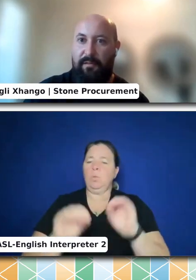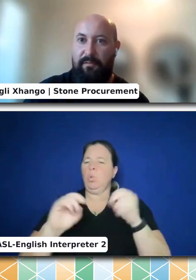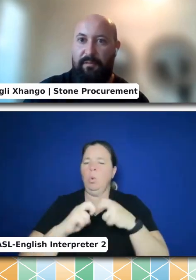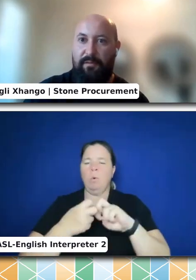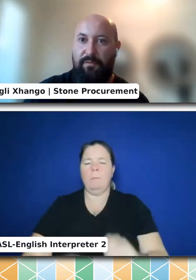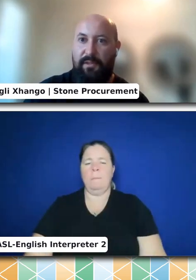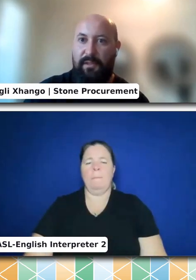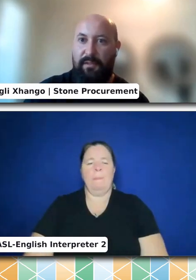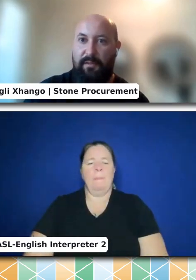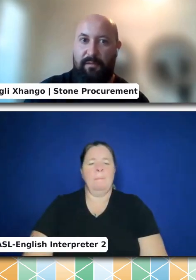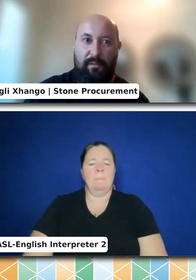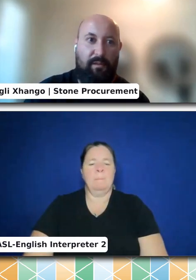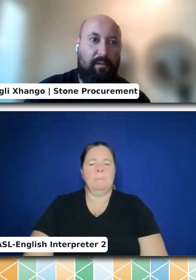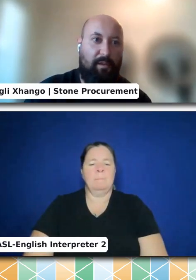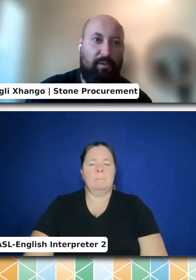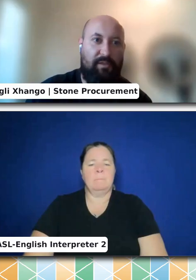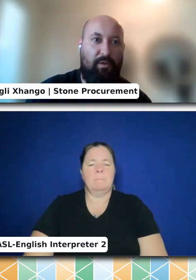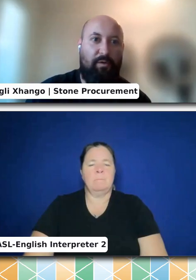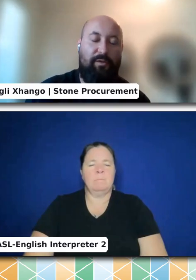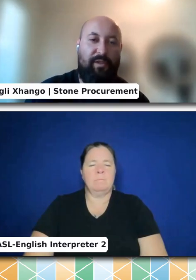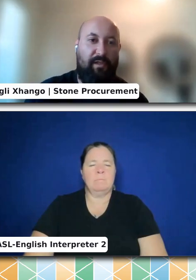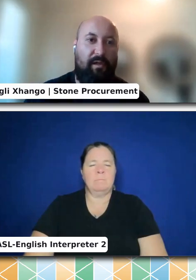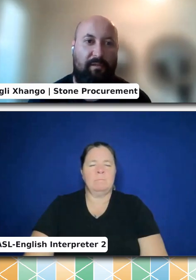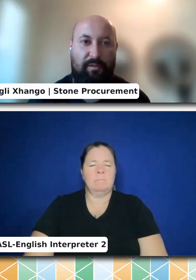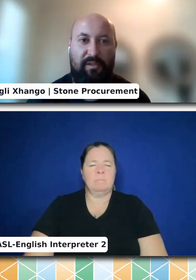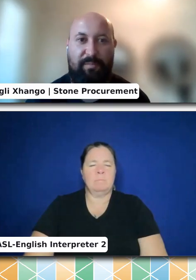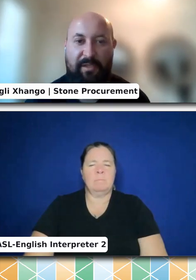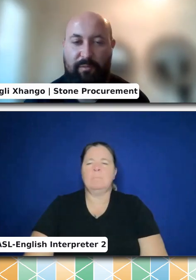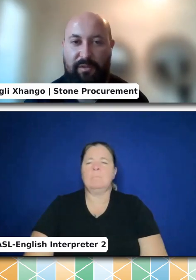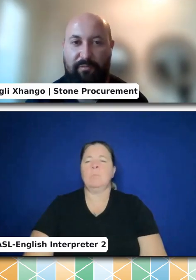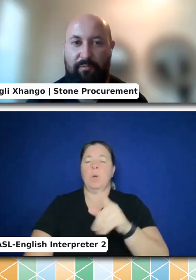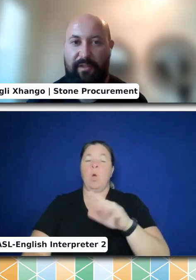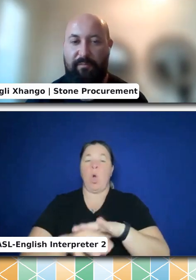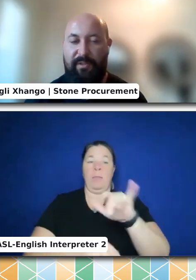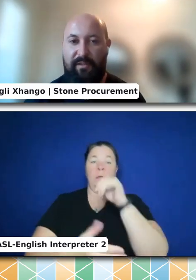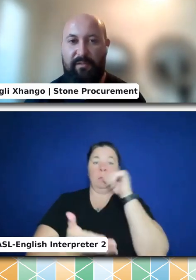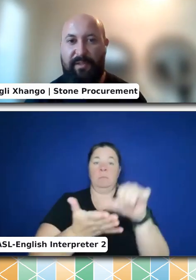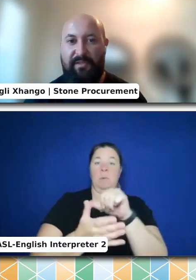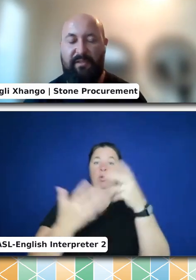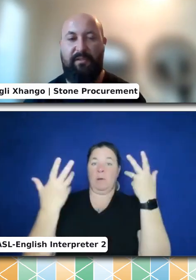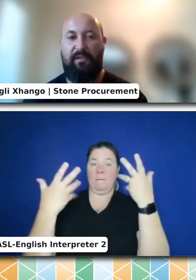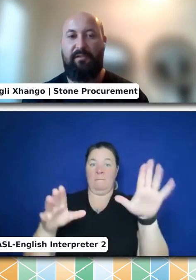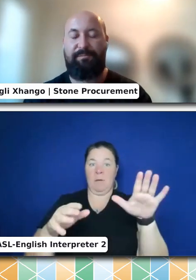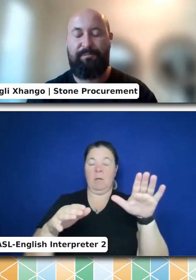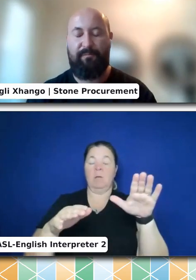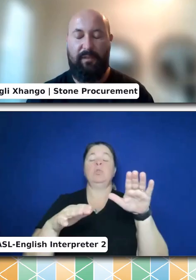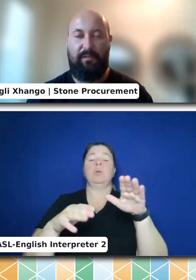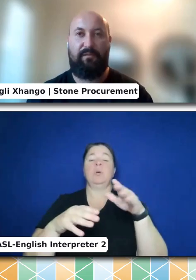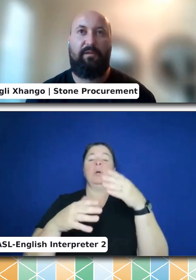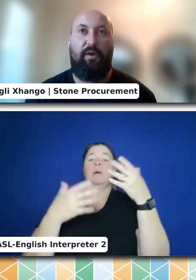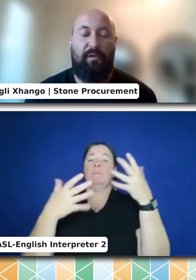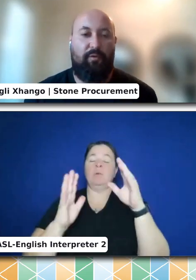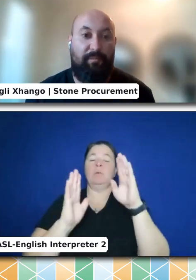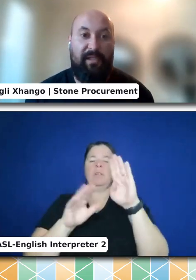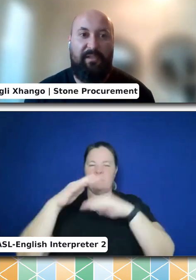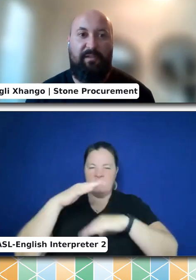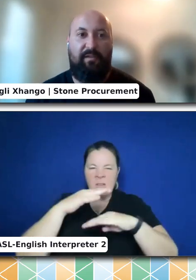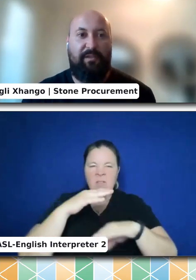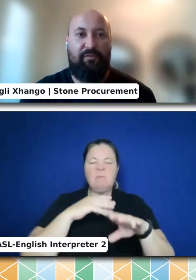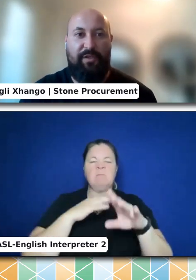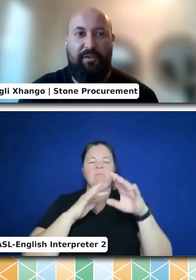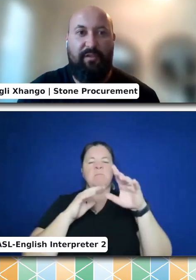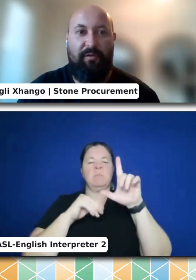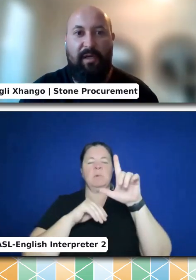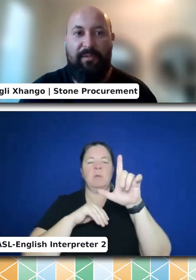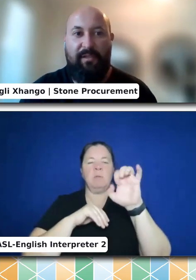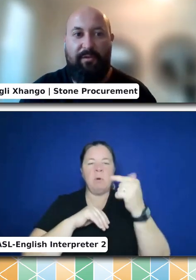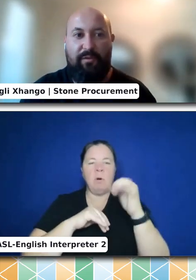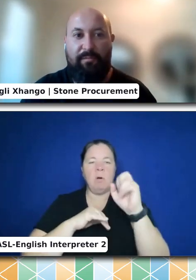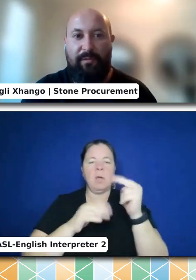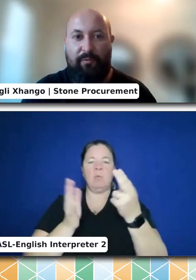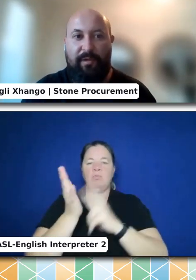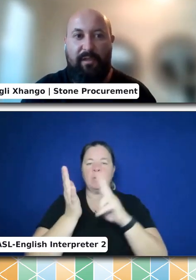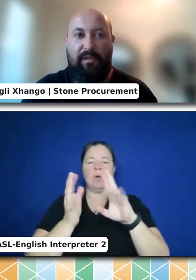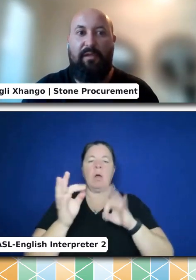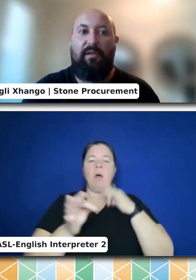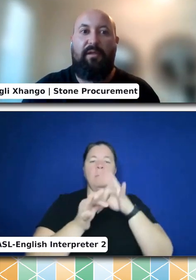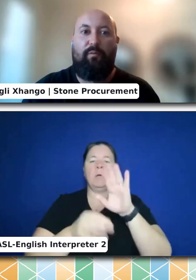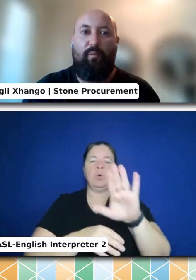All right, so you get onto this page once you've already completed the basic, uh… log… or the basic registration of updating your company profile.